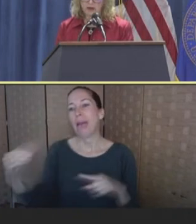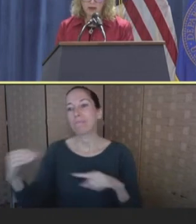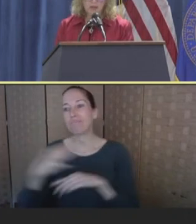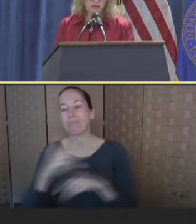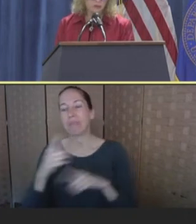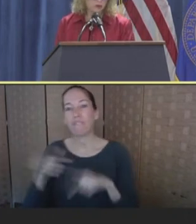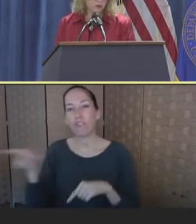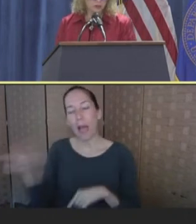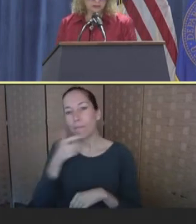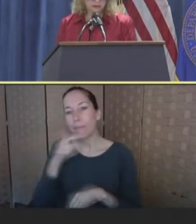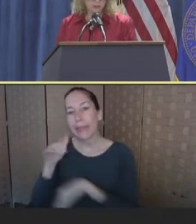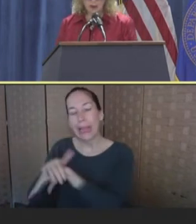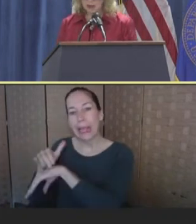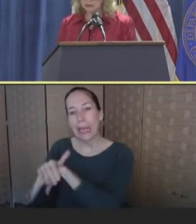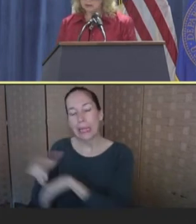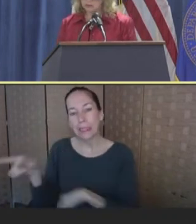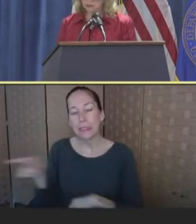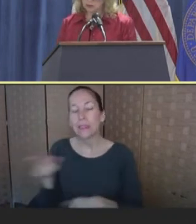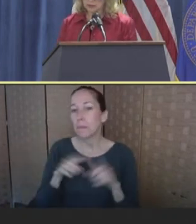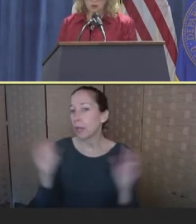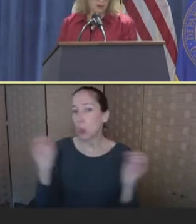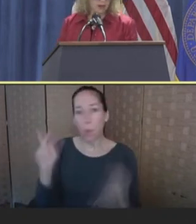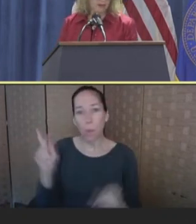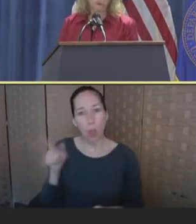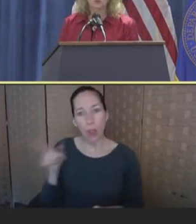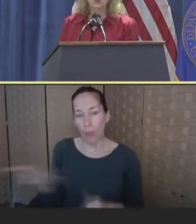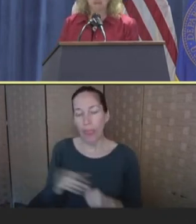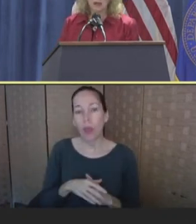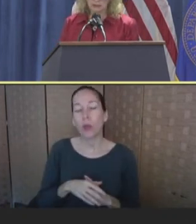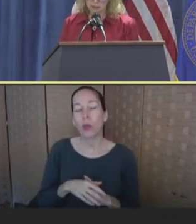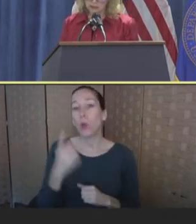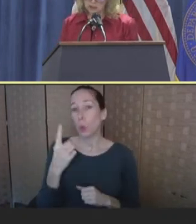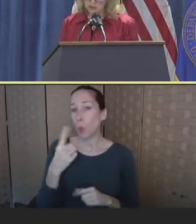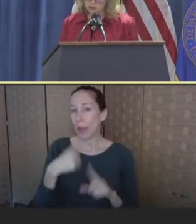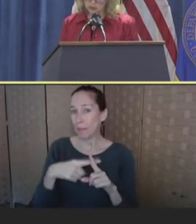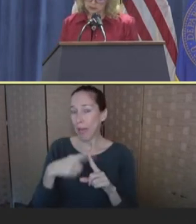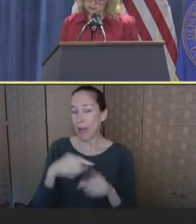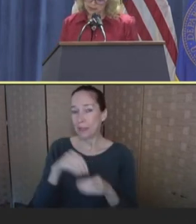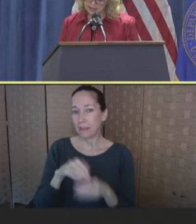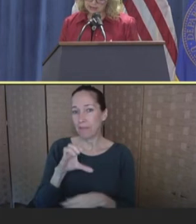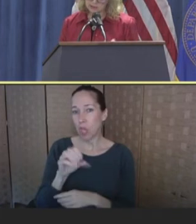There's been a New York City positive in Coney Island, which was not linked to us, and there